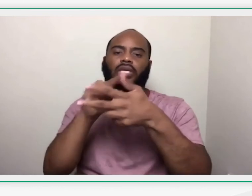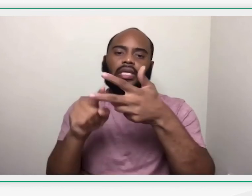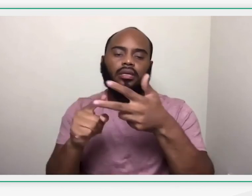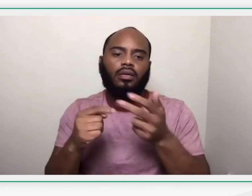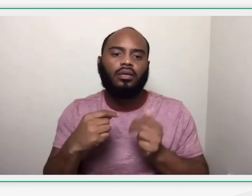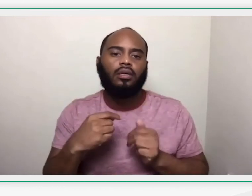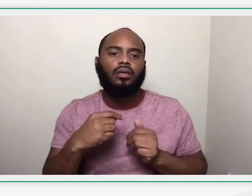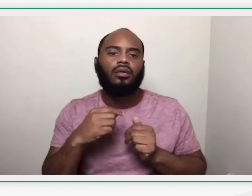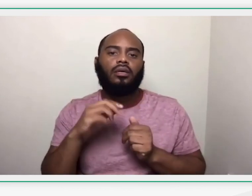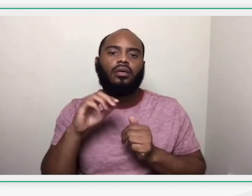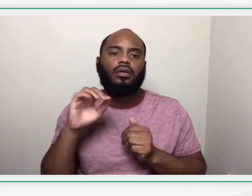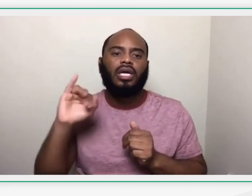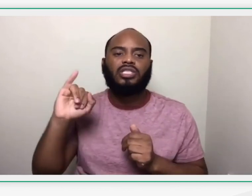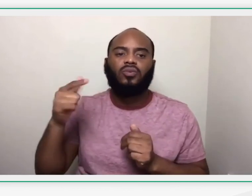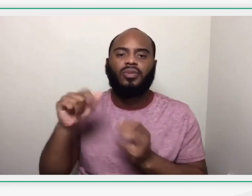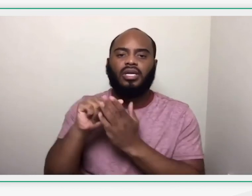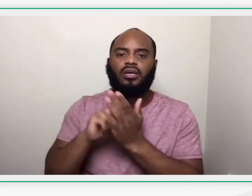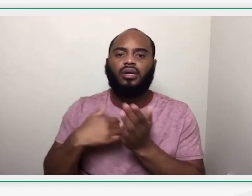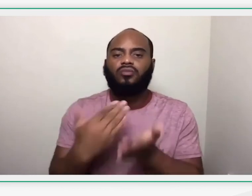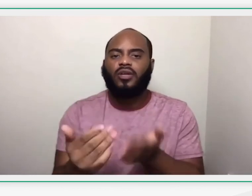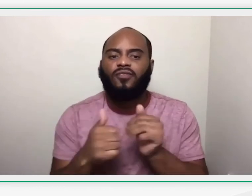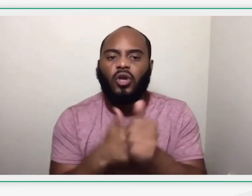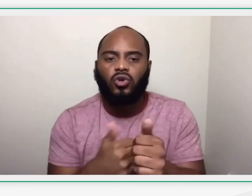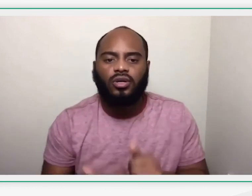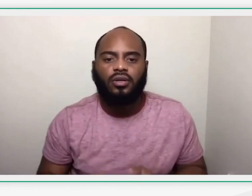Now on this slide, there's 3 Instagram accounts that I recommend folks follow: